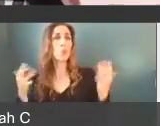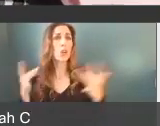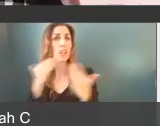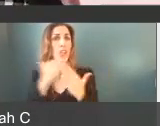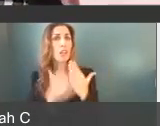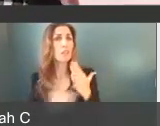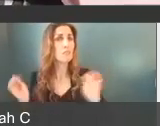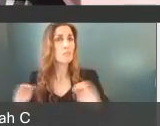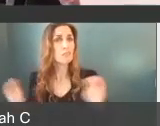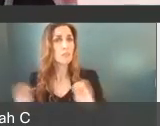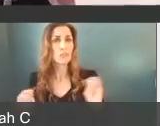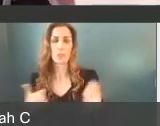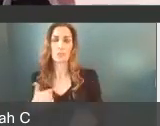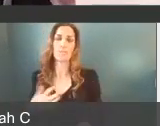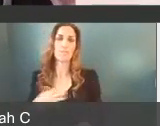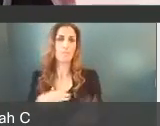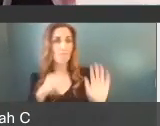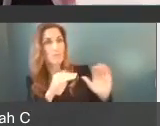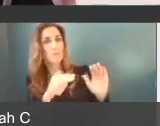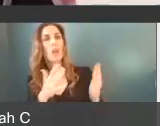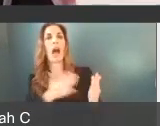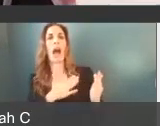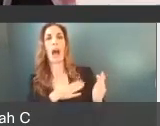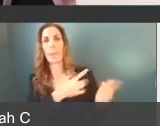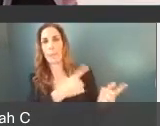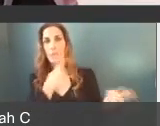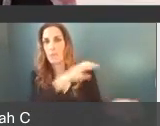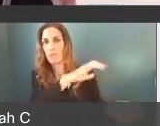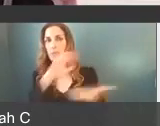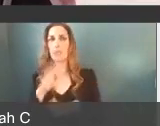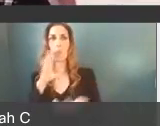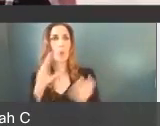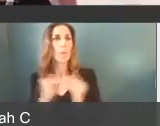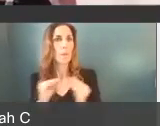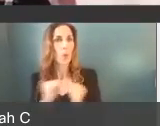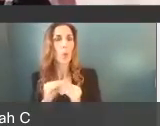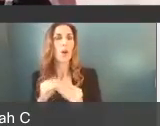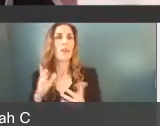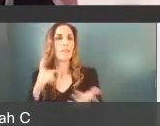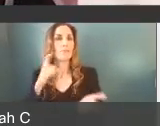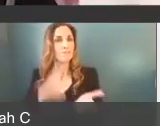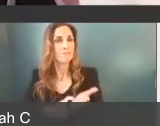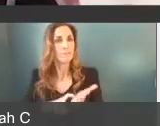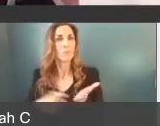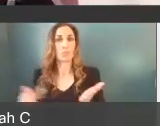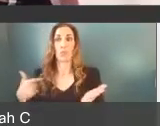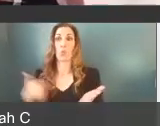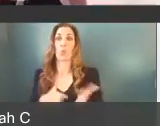am just so pleased that there's acknowledgment of the fact that we all, all four counties still